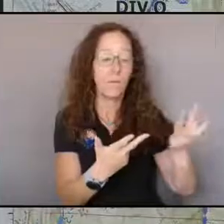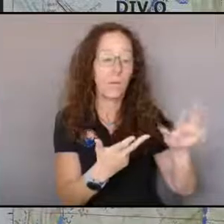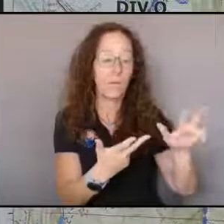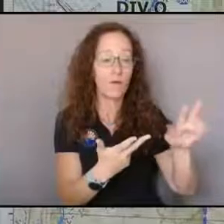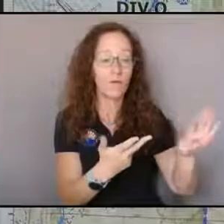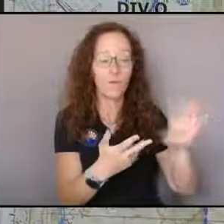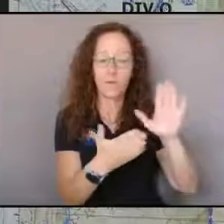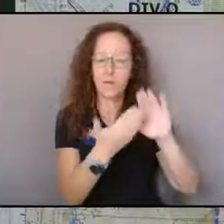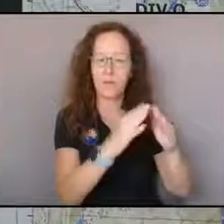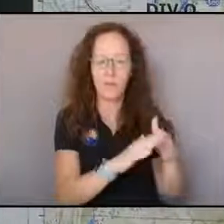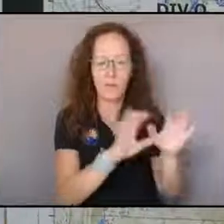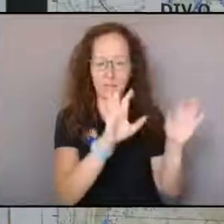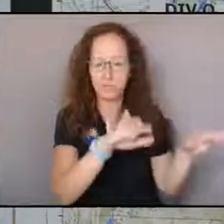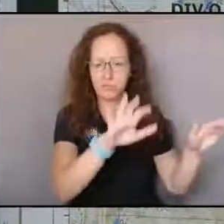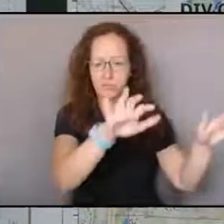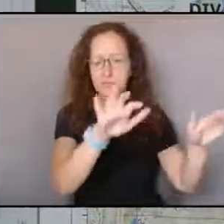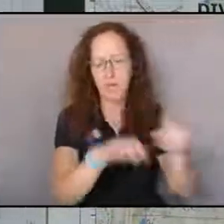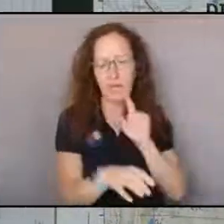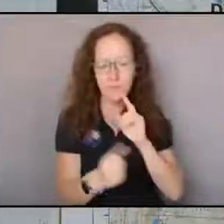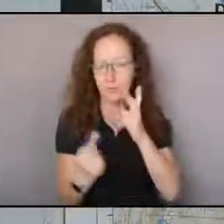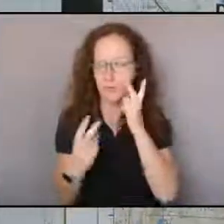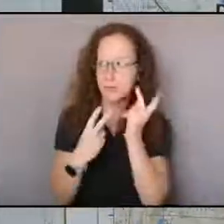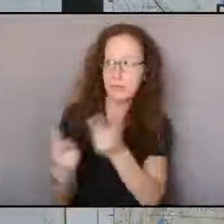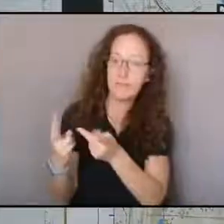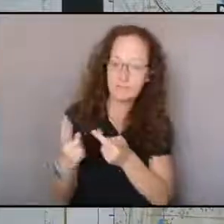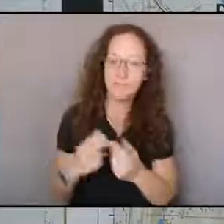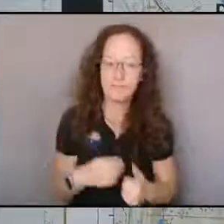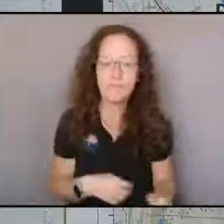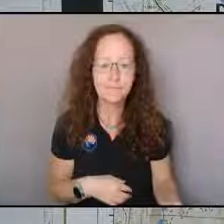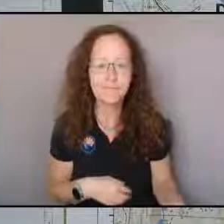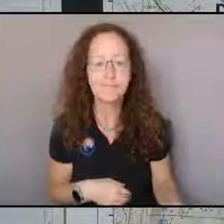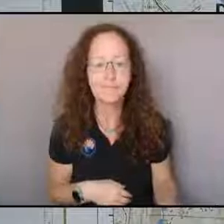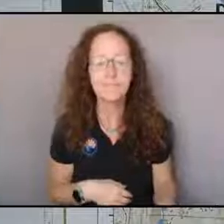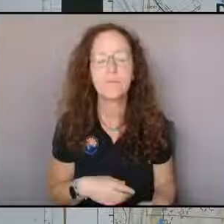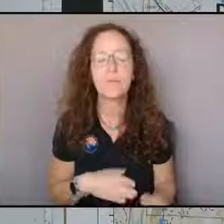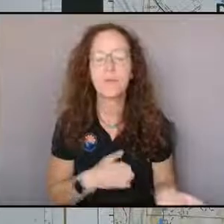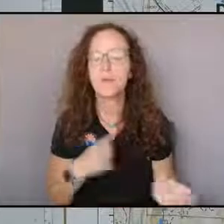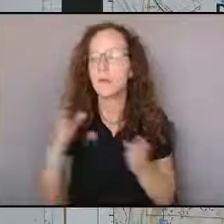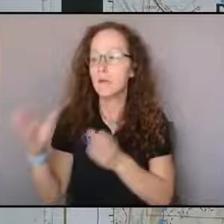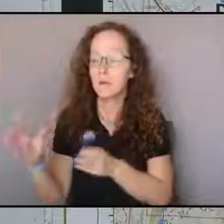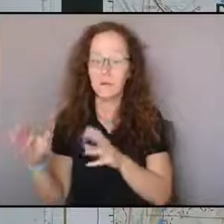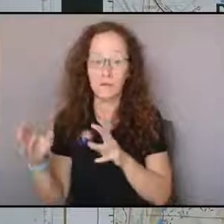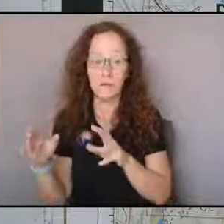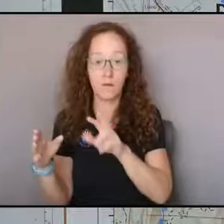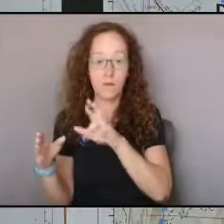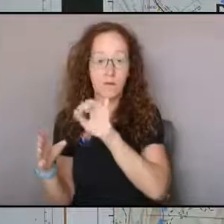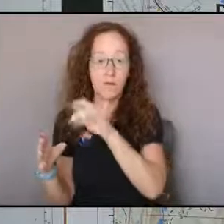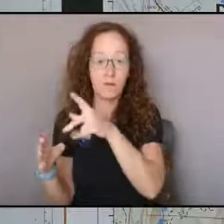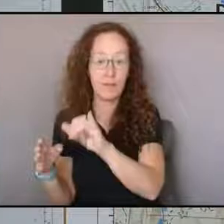AND THE 434 CORRIDORS. DOWN HERE TO THE WEST FROM RIPLEY'S POINT TO THE SOUTH,